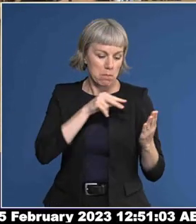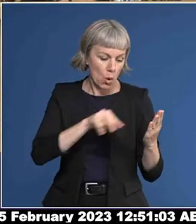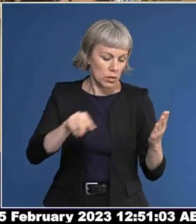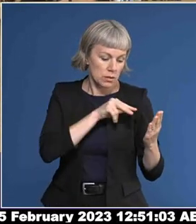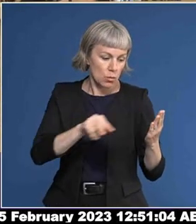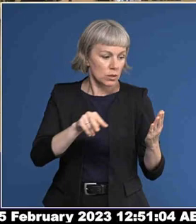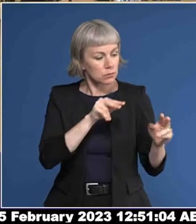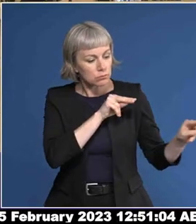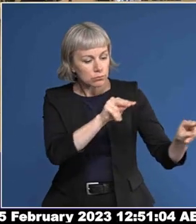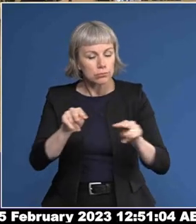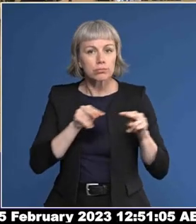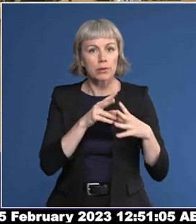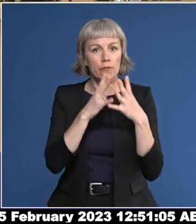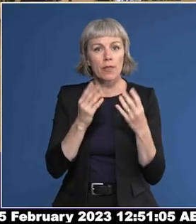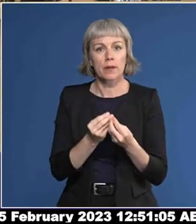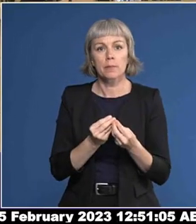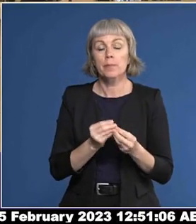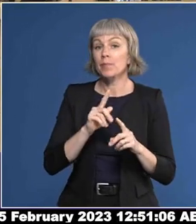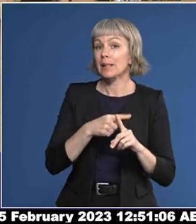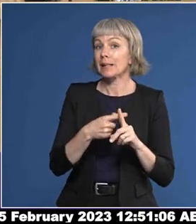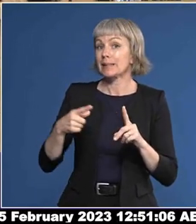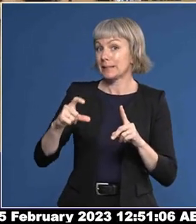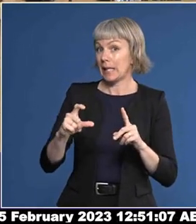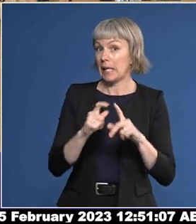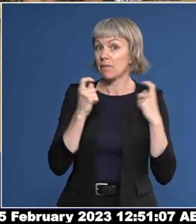the executive team attend the board meetings with me, and I think that's very important